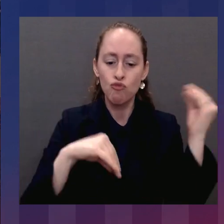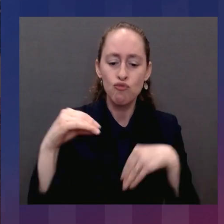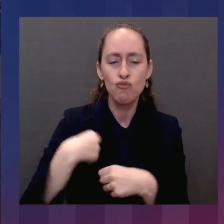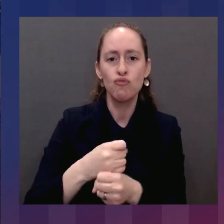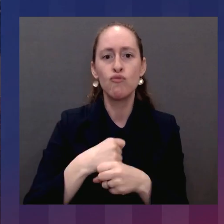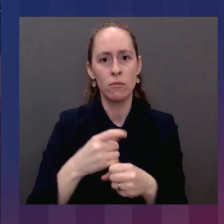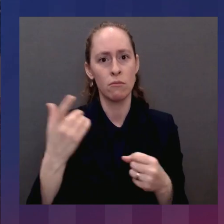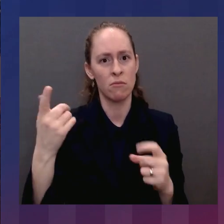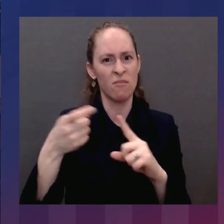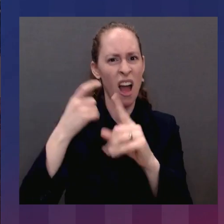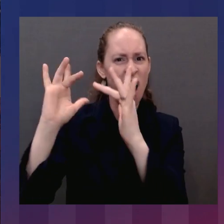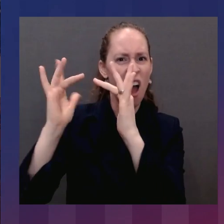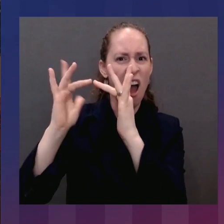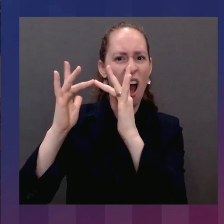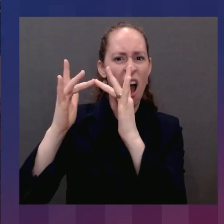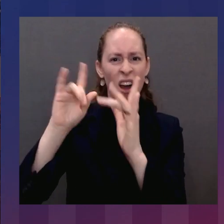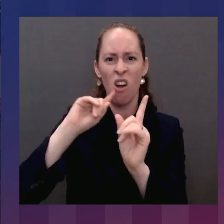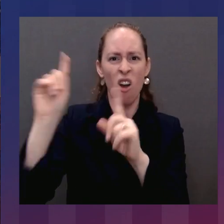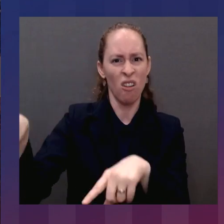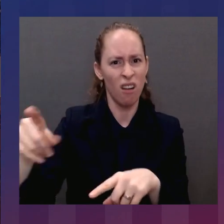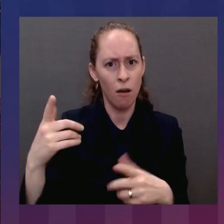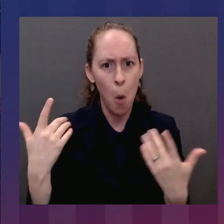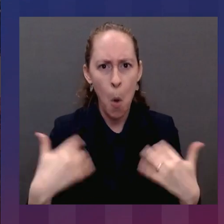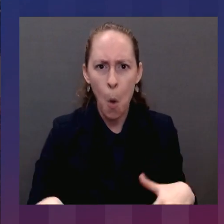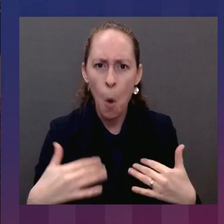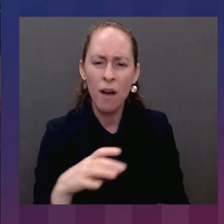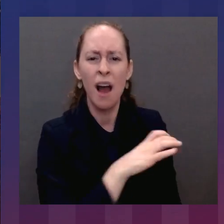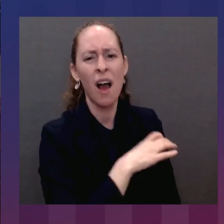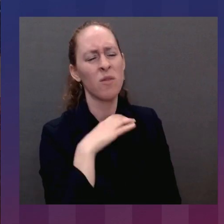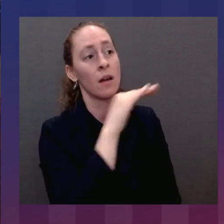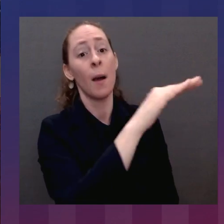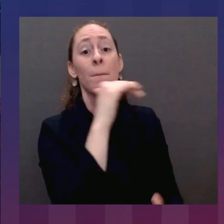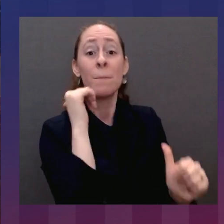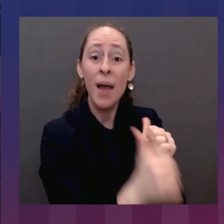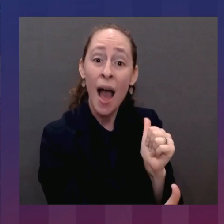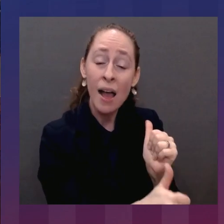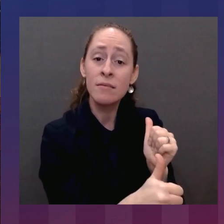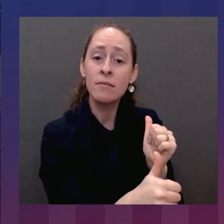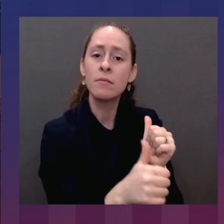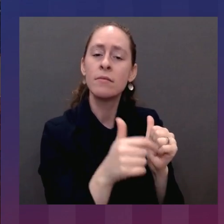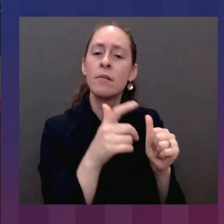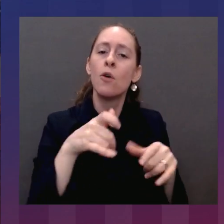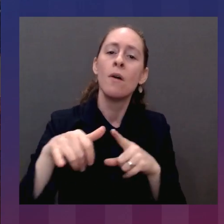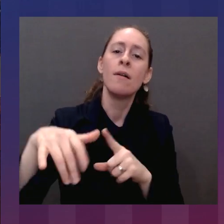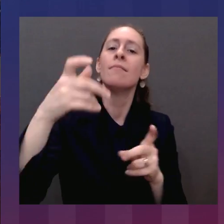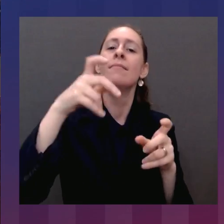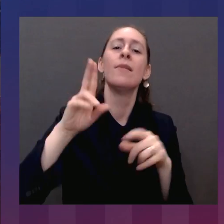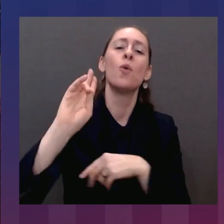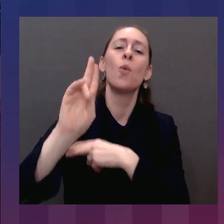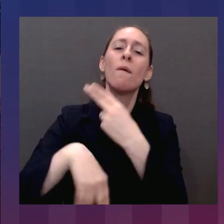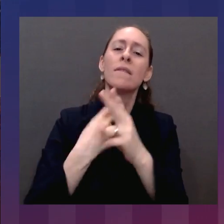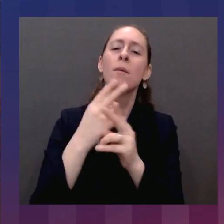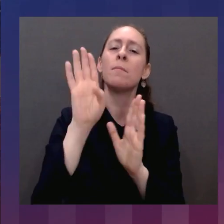Pass universal background checks. Why should anyone on a terrorist list be able to purchase a weapon?